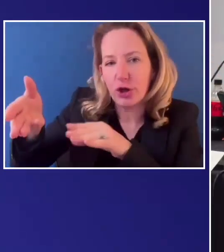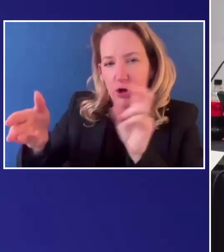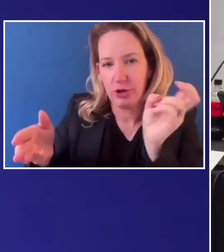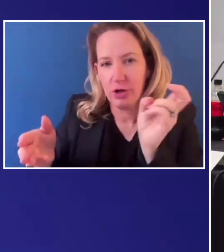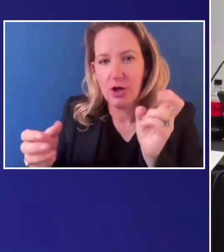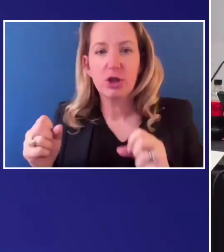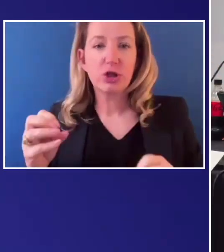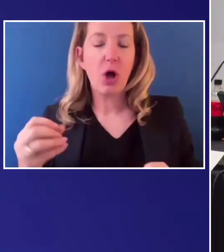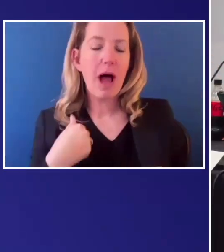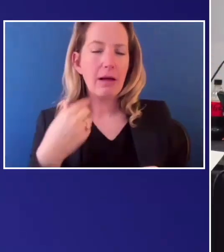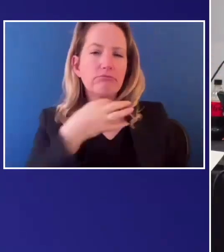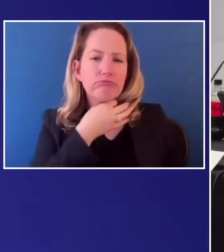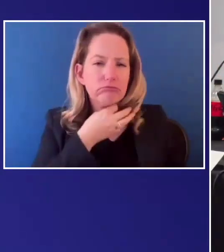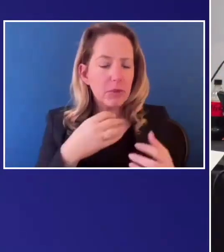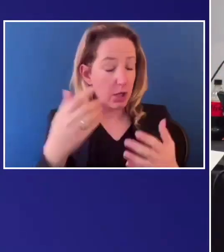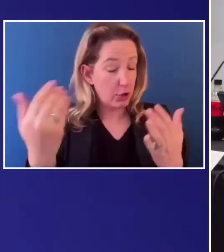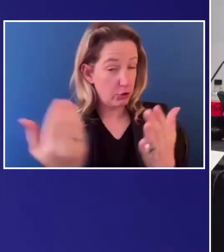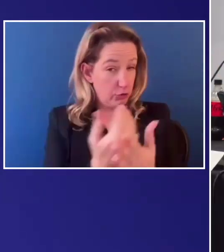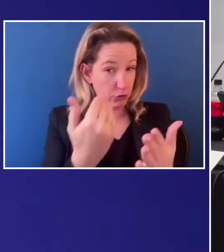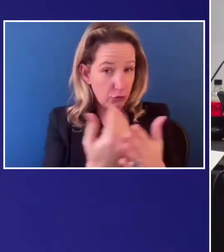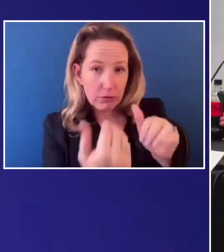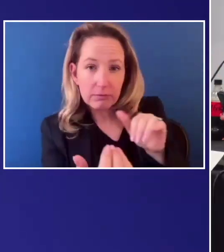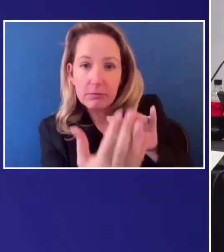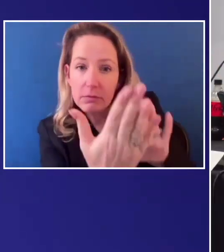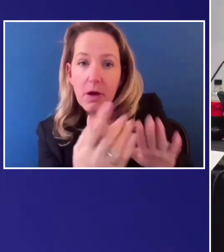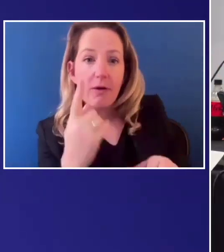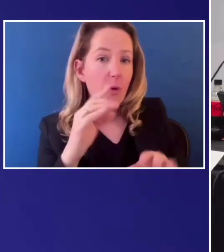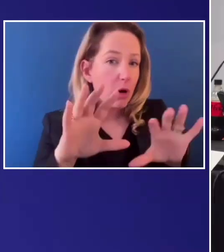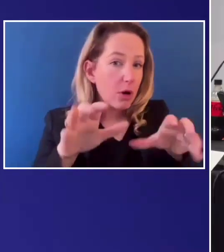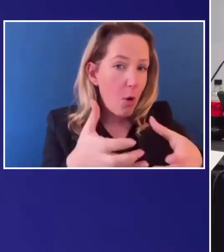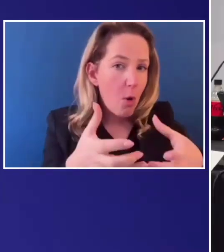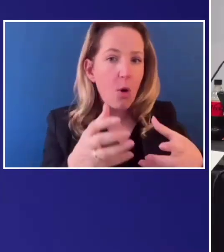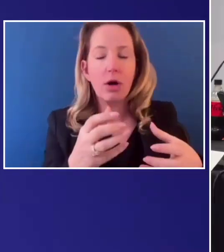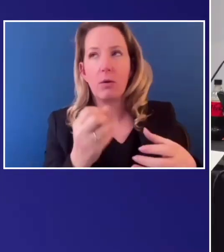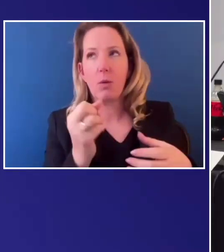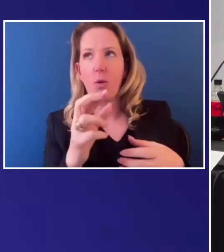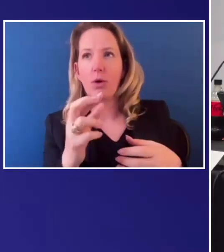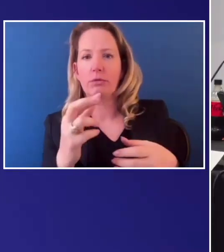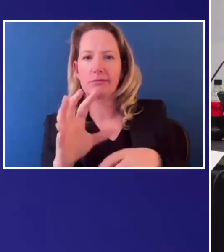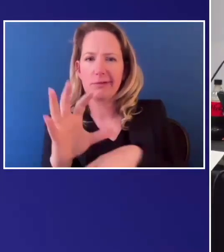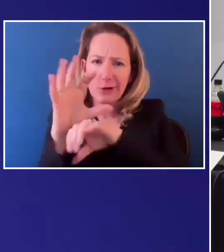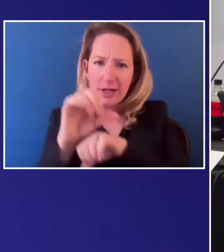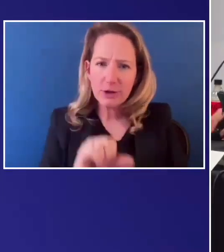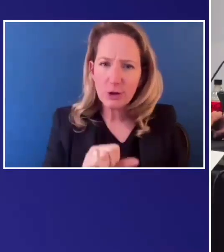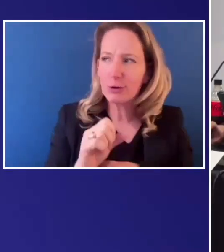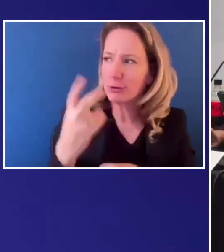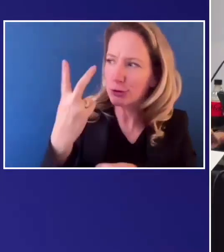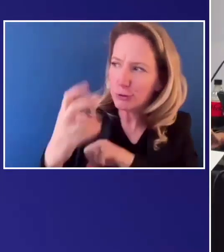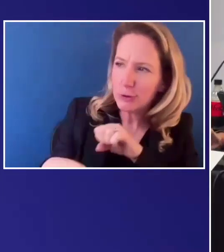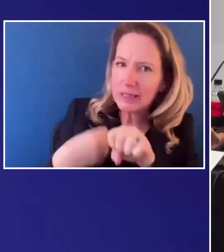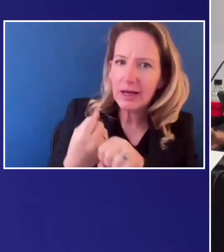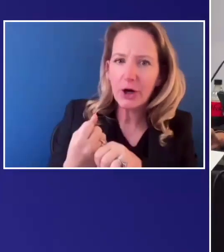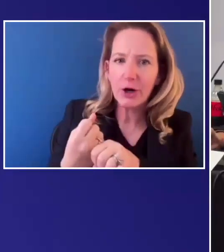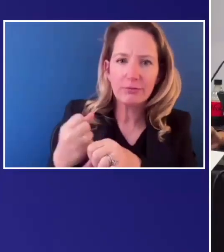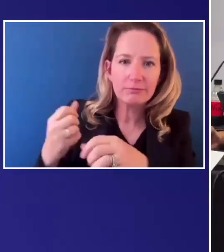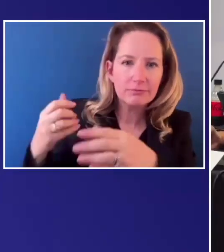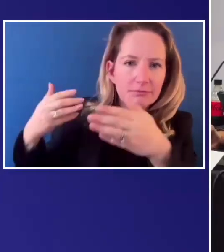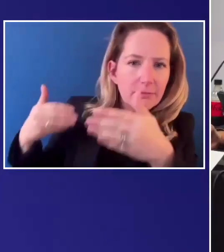the two-year cohort period or one year? I'm going to let Cody actually answer this. I think he's -- yeah.